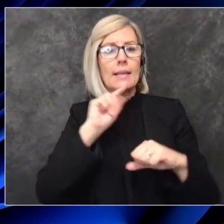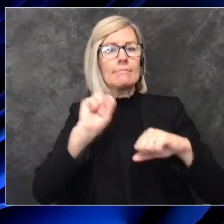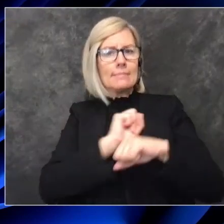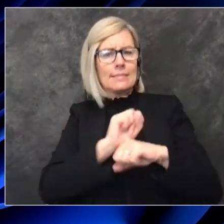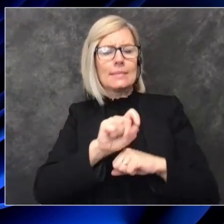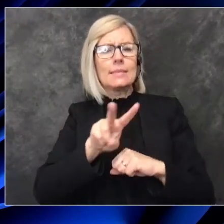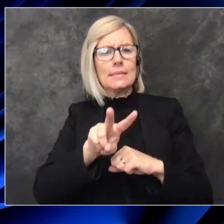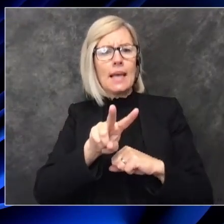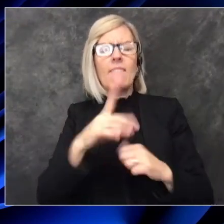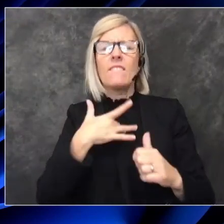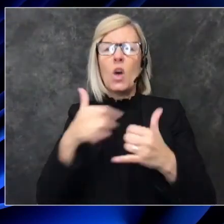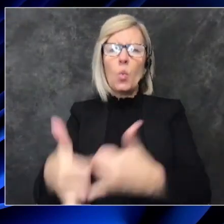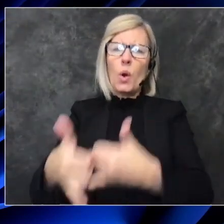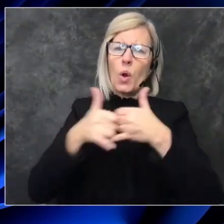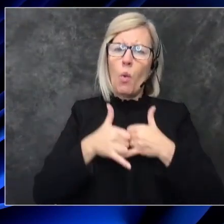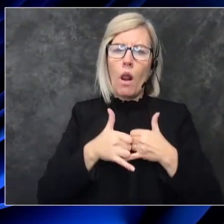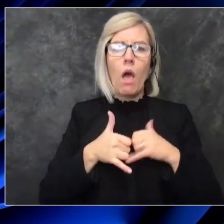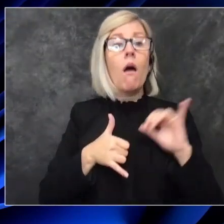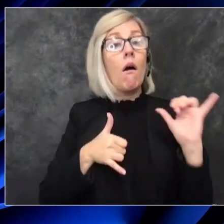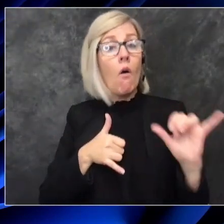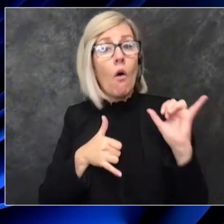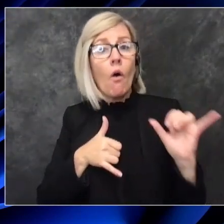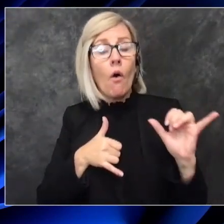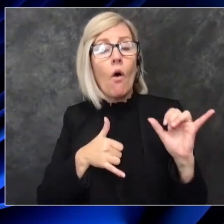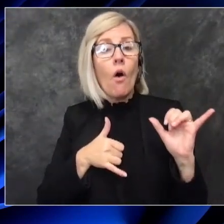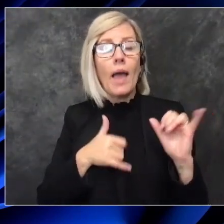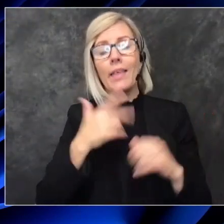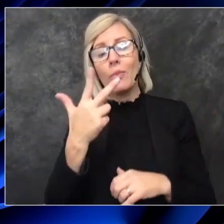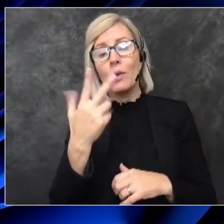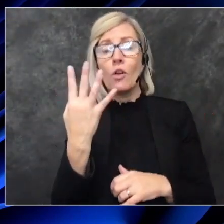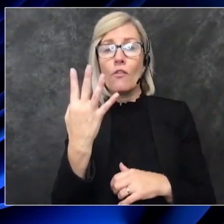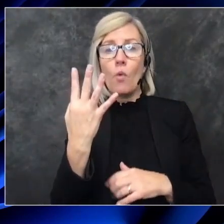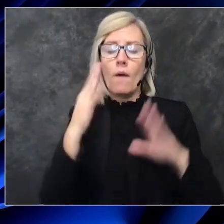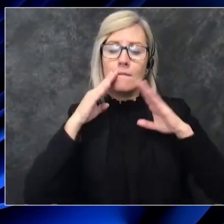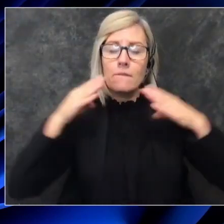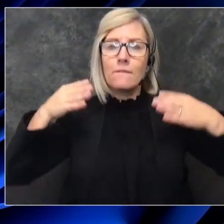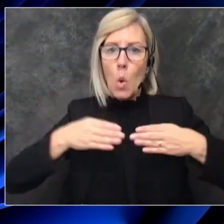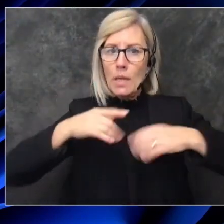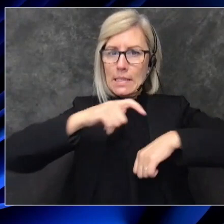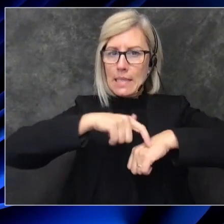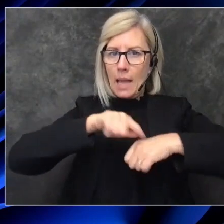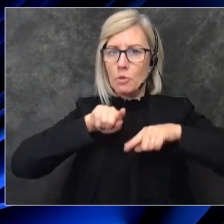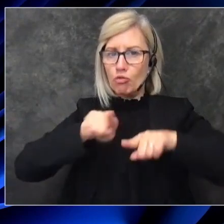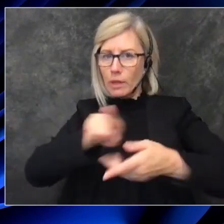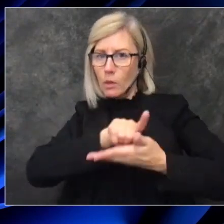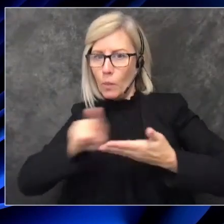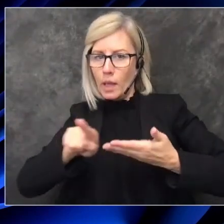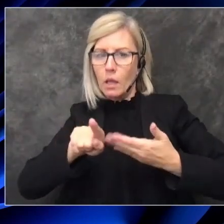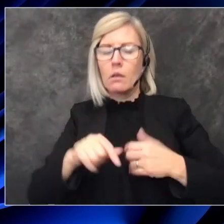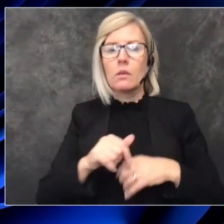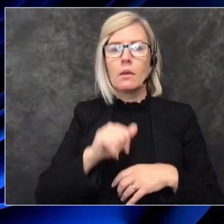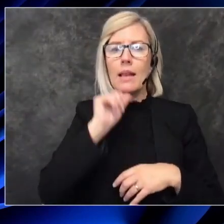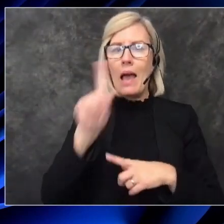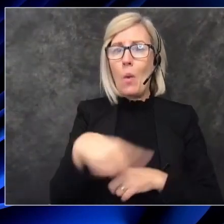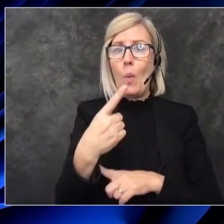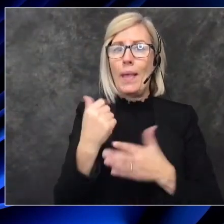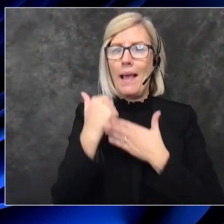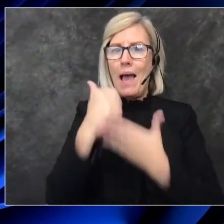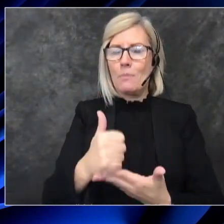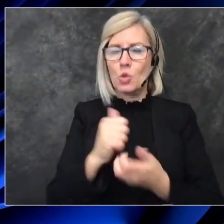Like oh, I had, you know, three or four focus times and it not only helps with the focus, but at the end of the week it